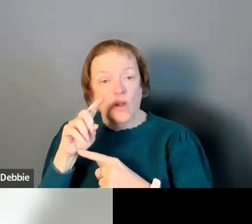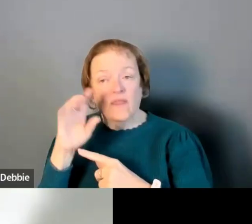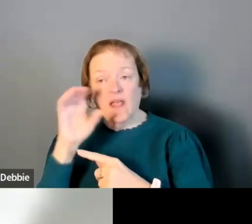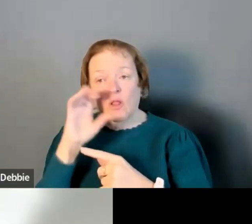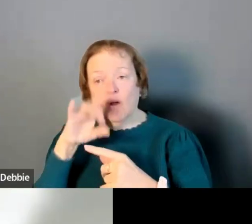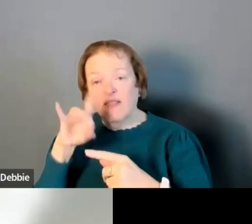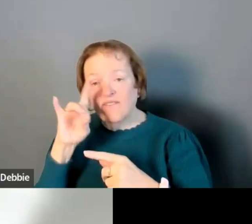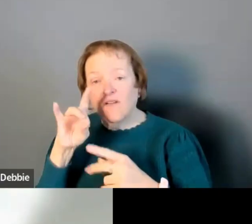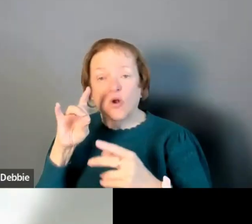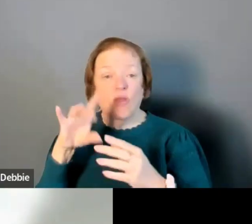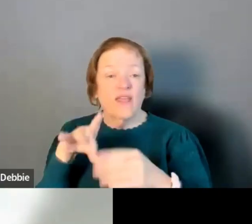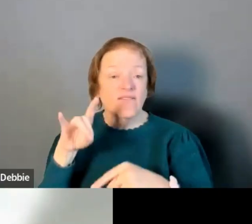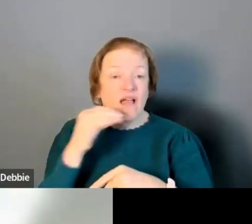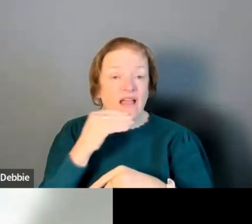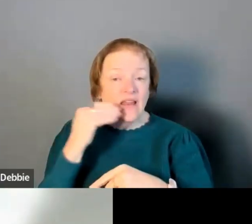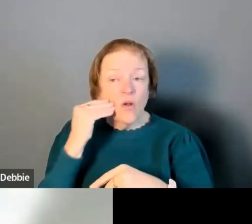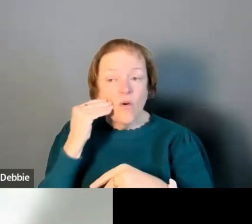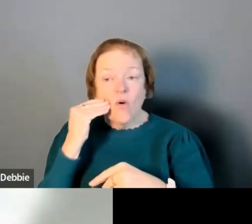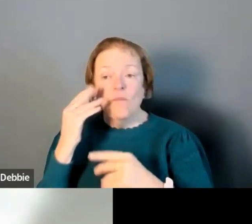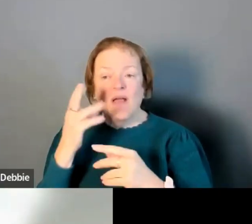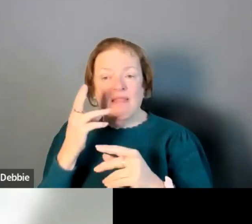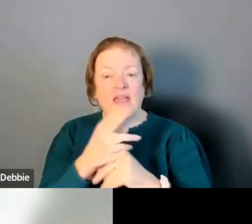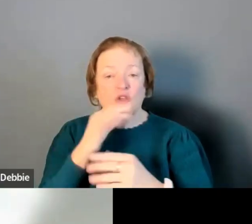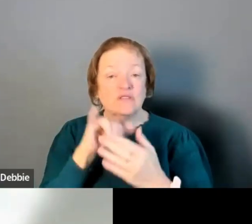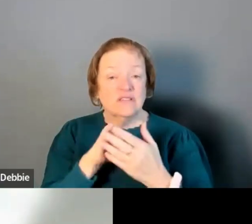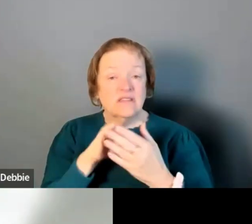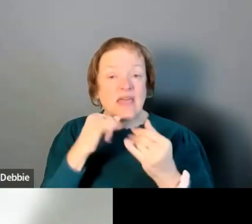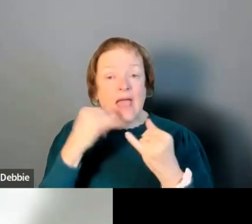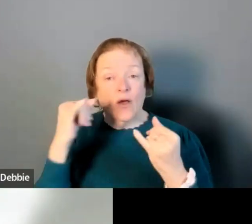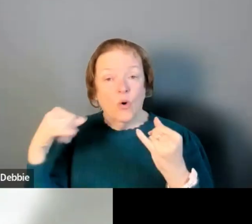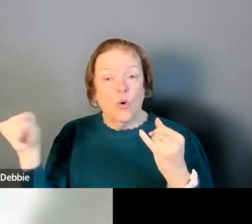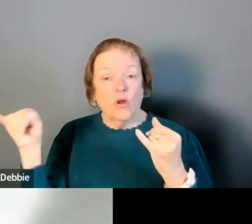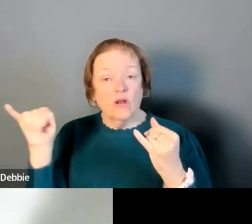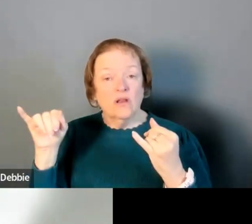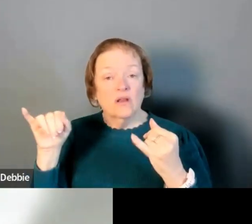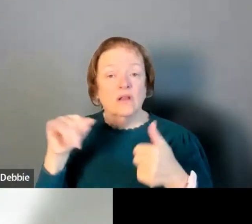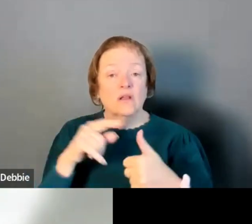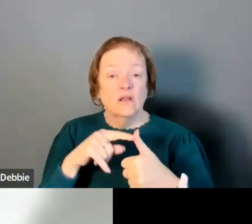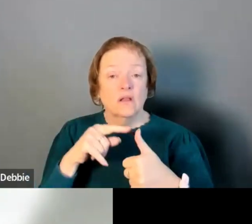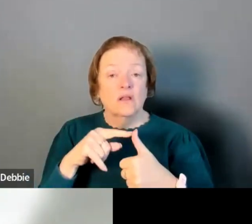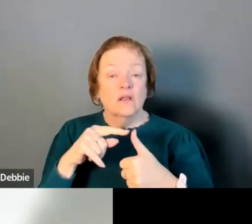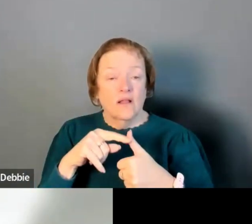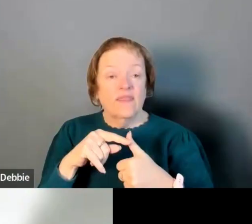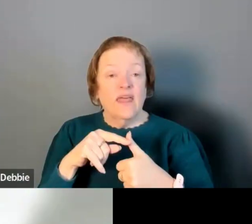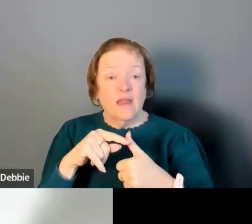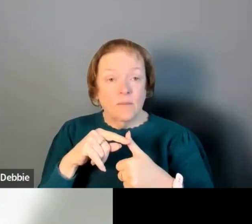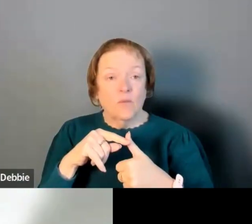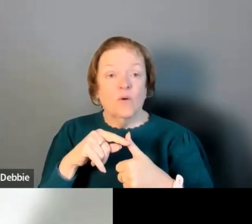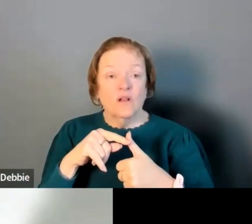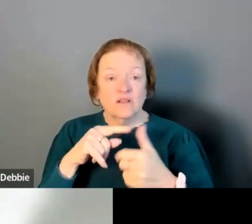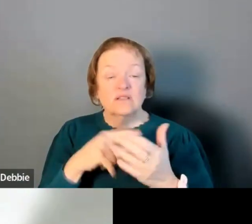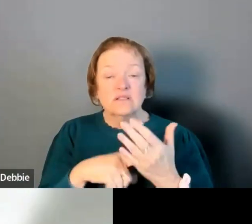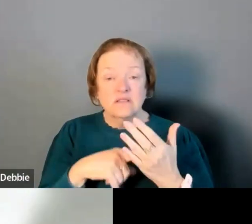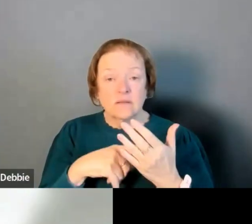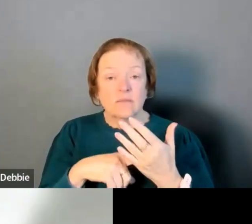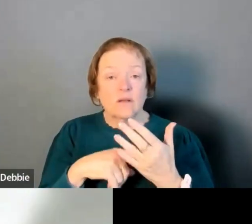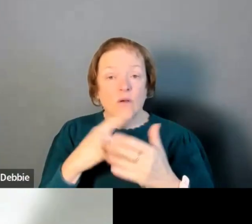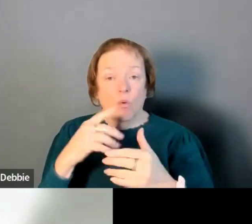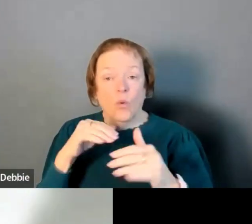and they use that cord to charge it. And I have learned that that, number one. We had one where it burnt we literally walked into the classroom to pick it up